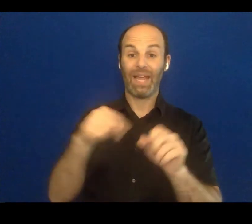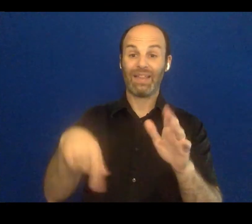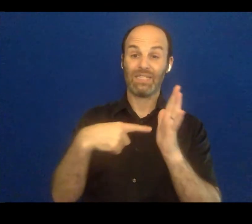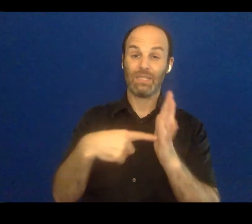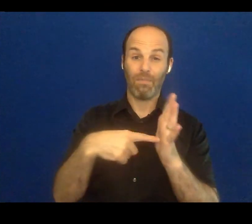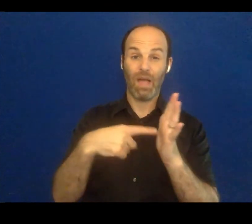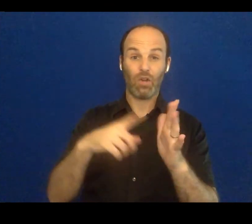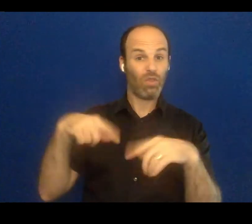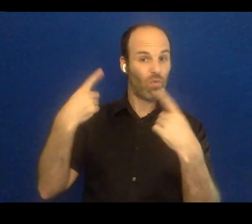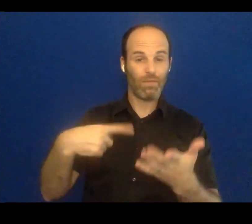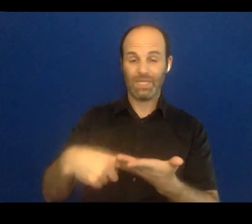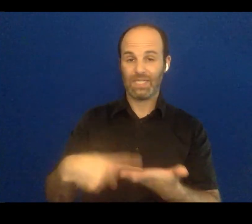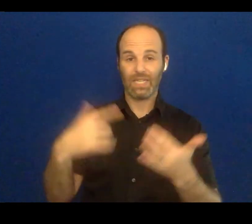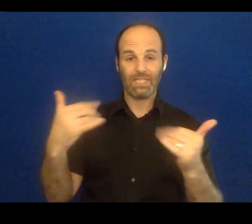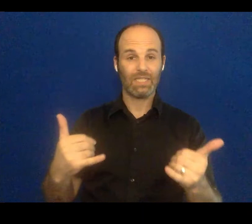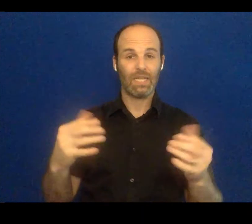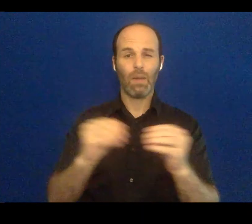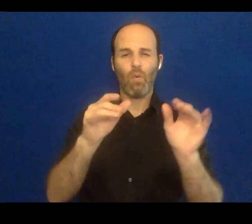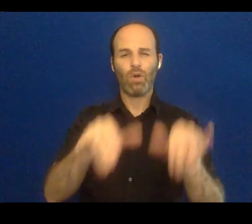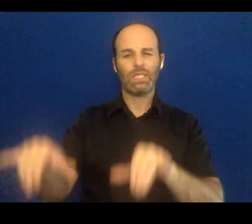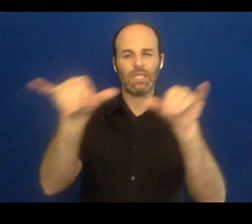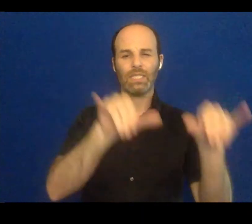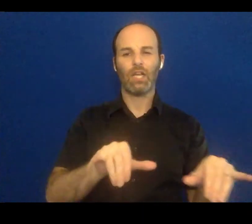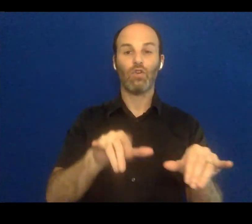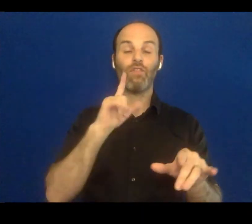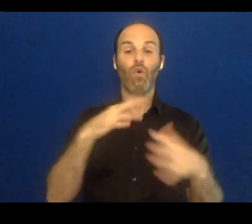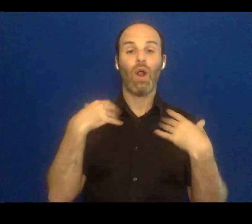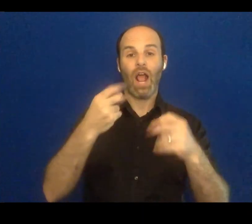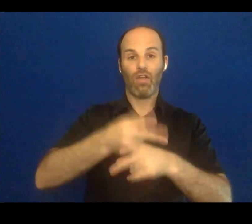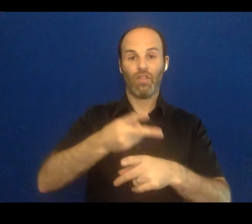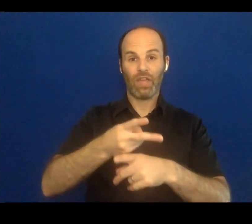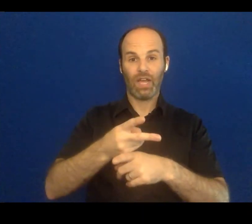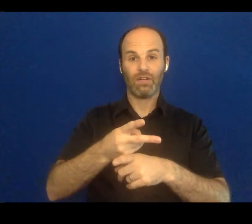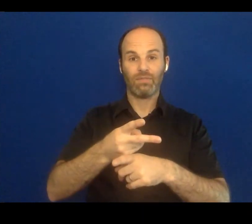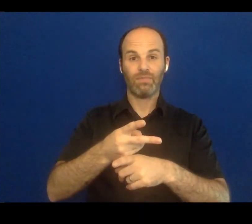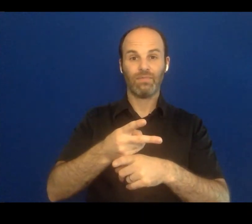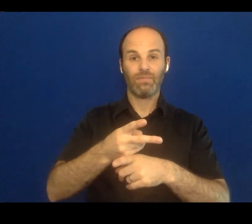BEEN DISCUSSING TODAY MORE STANDARD FOR HEALTHCARE AND WITH THAT I WANTED TO ASK IF EITHER